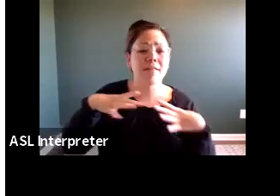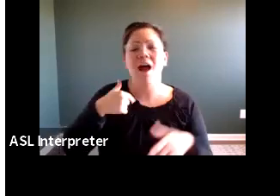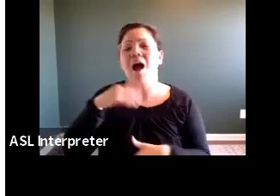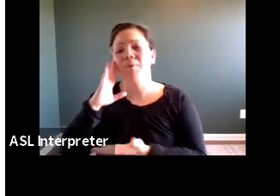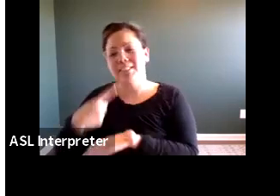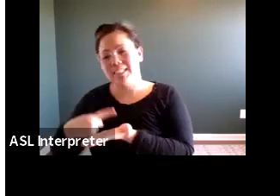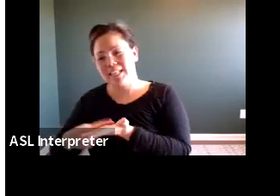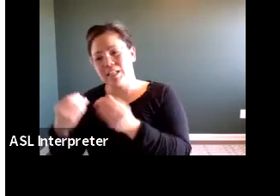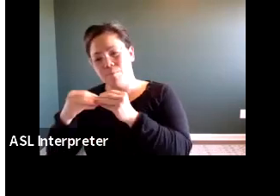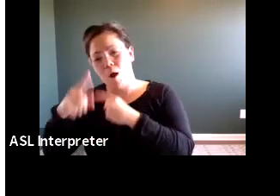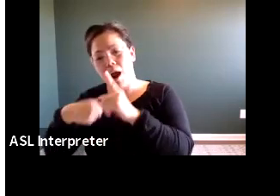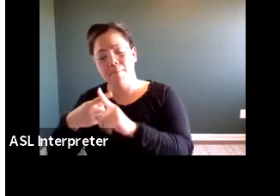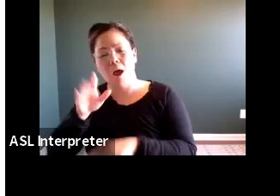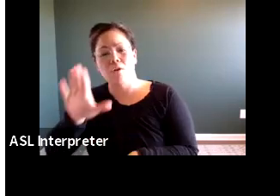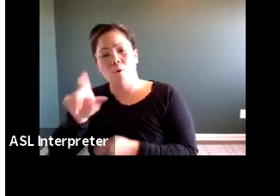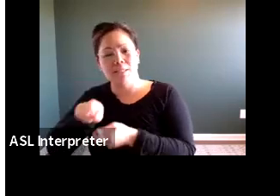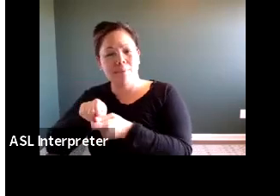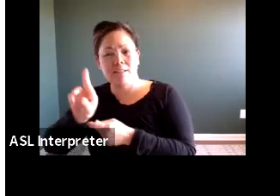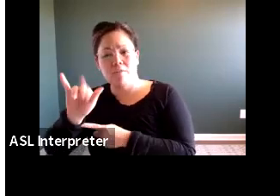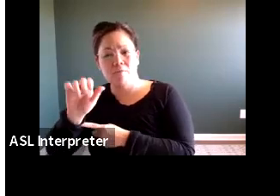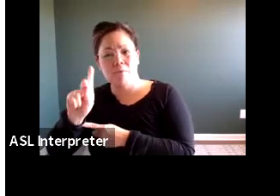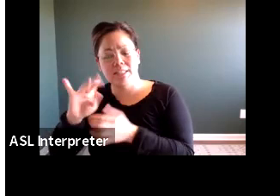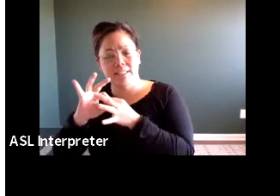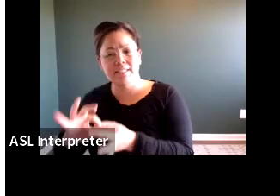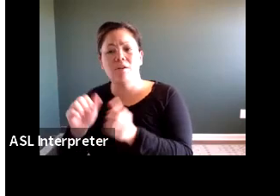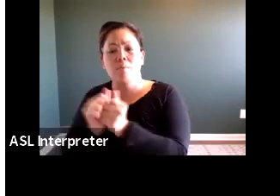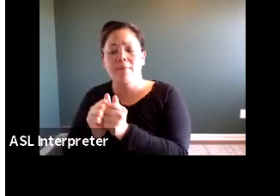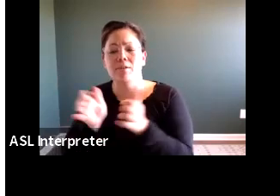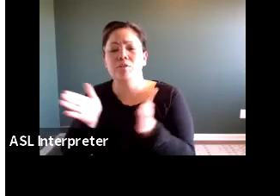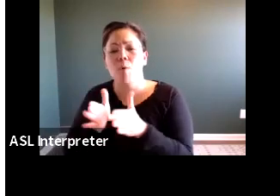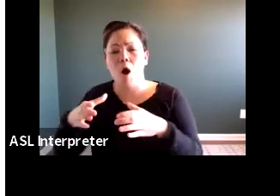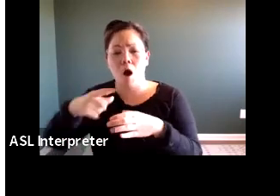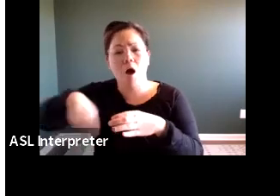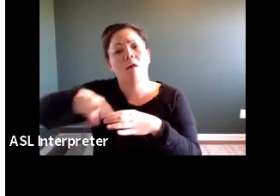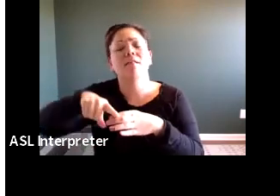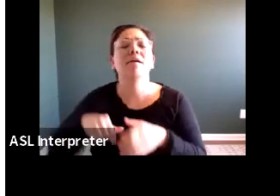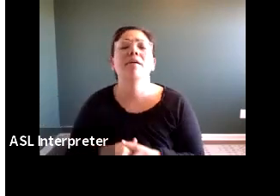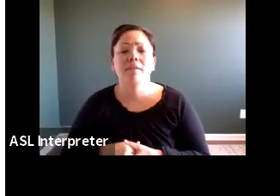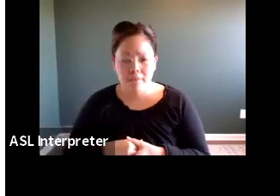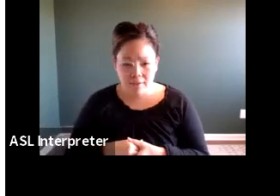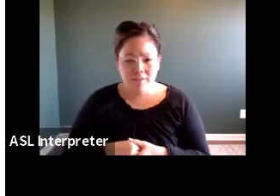about your specific risks when it comes to smaller gatherings. So just to go a little bit more into information